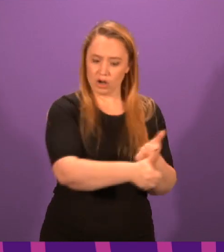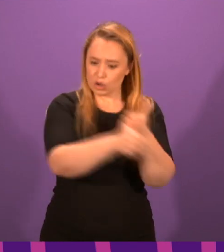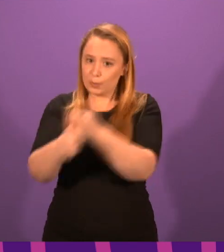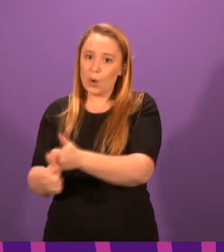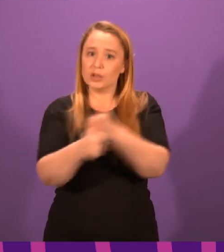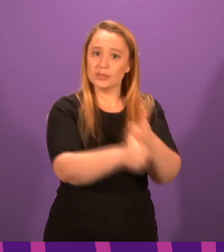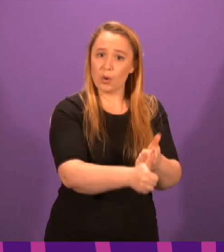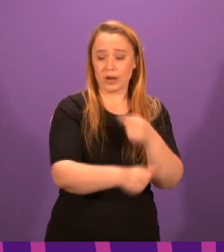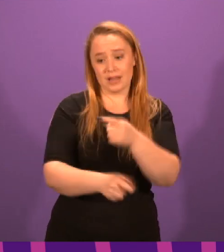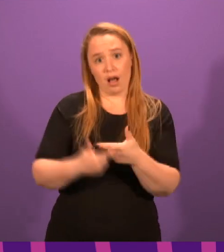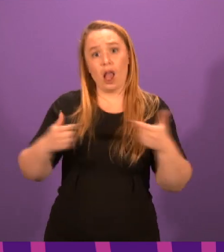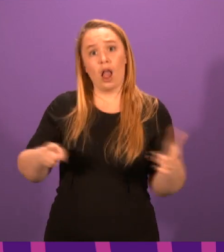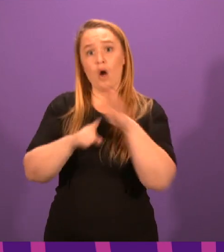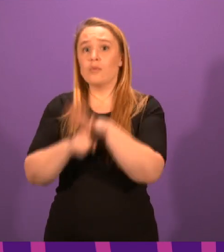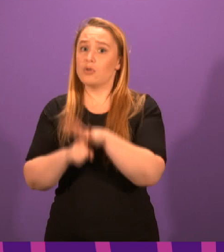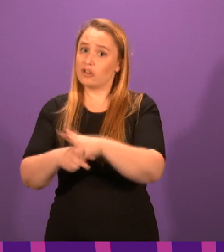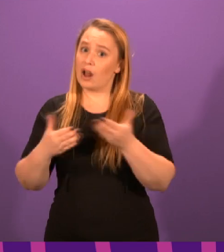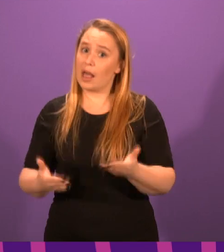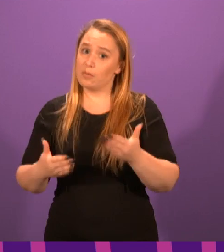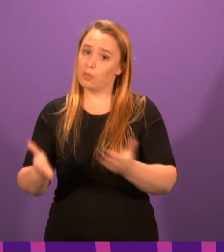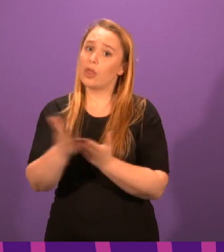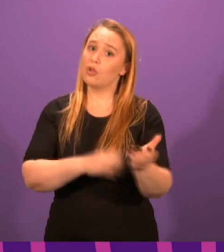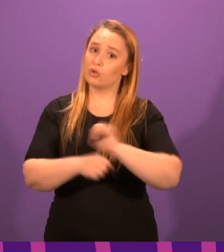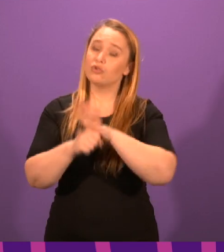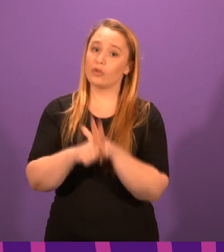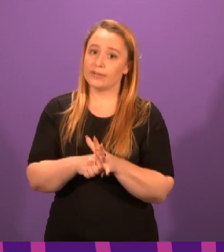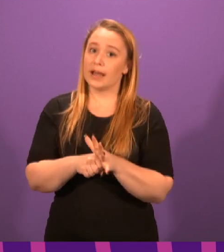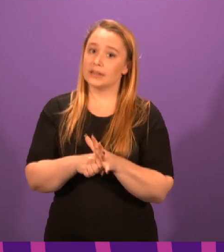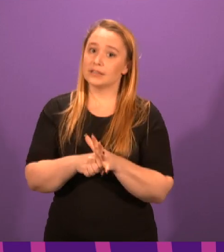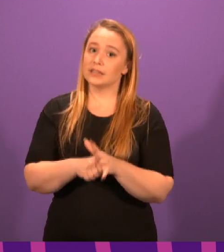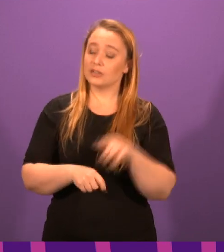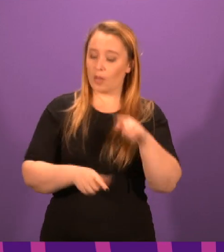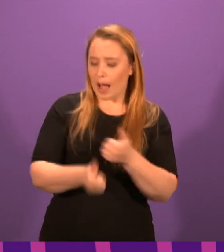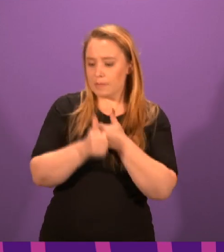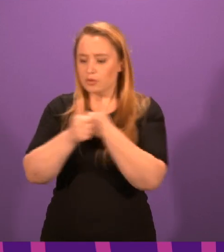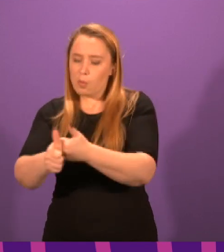is under particular pressure with Covid cases. That mutual-aid arrangement